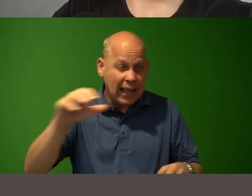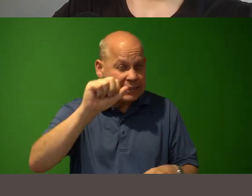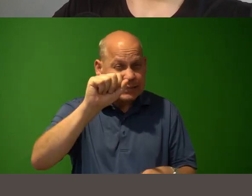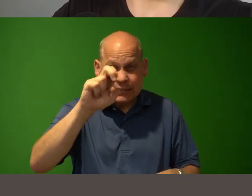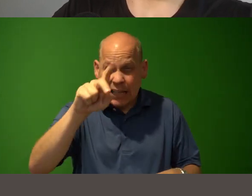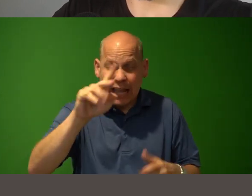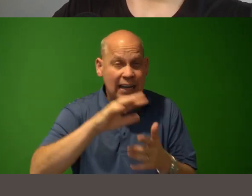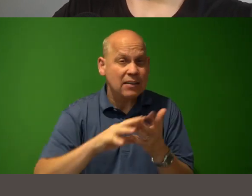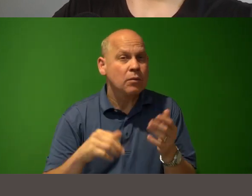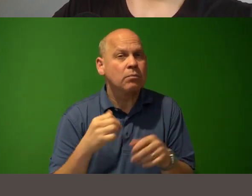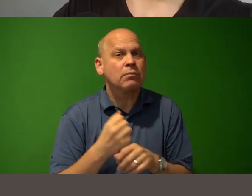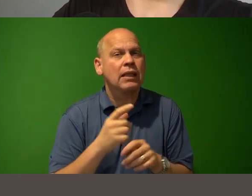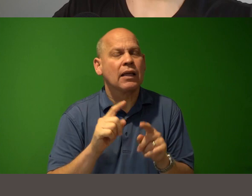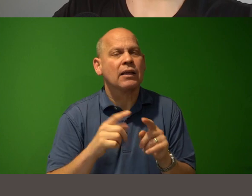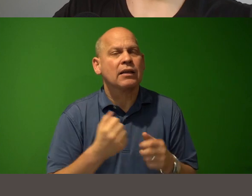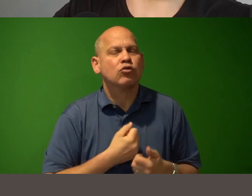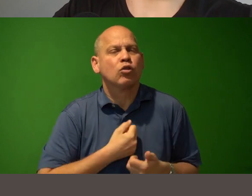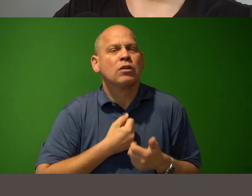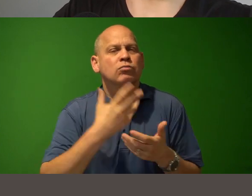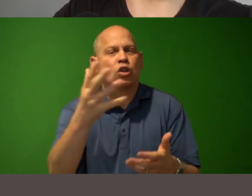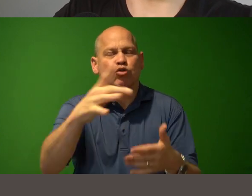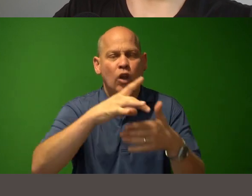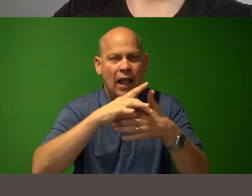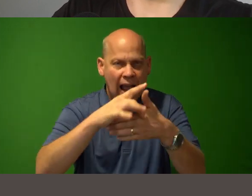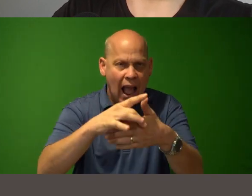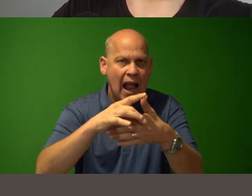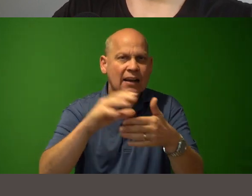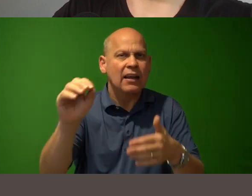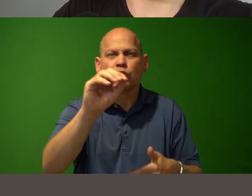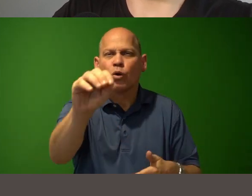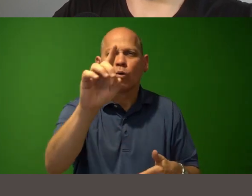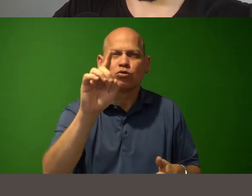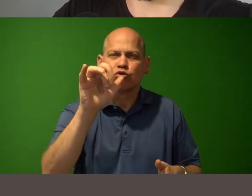try to make it so that it expresses your content and your direction of flow.